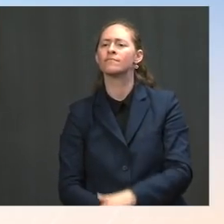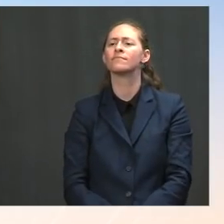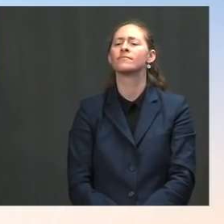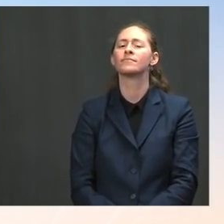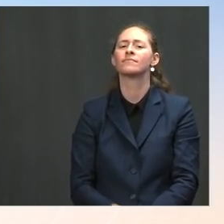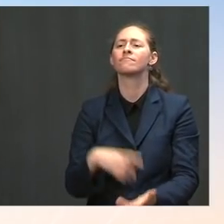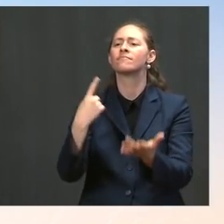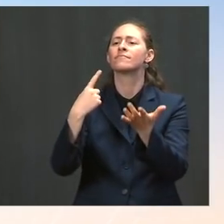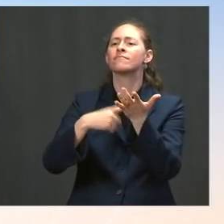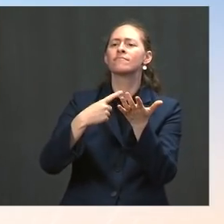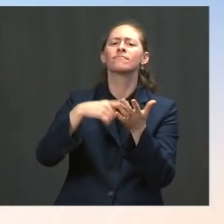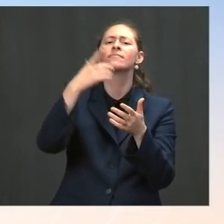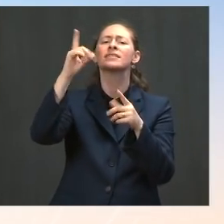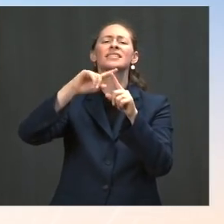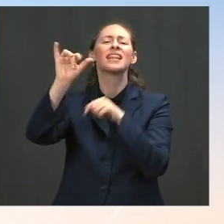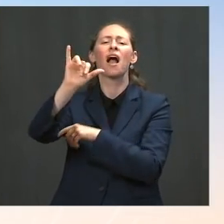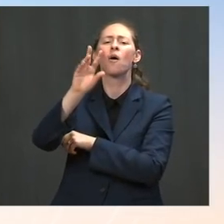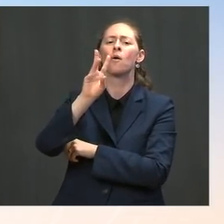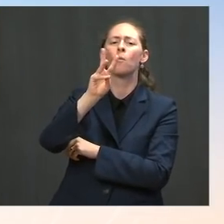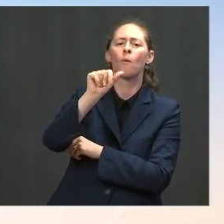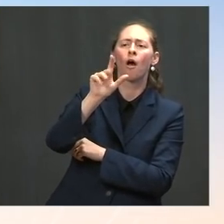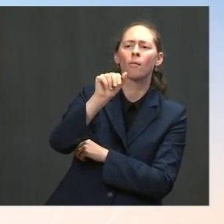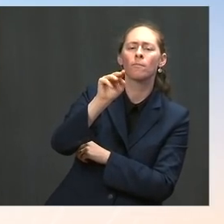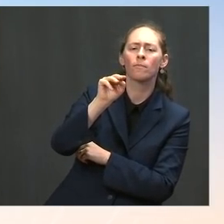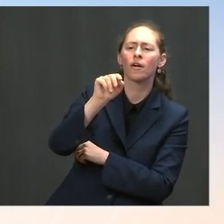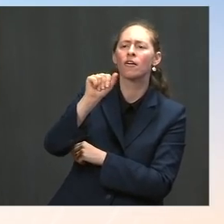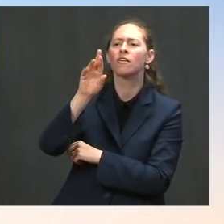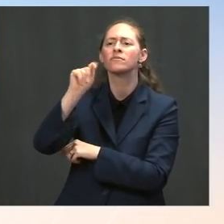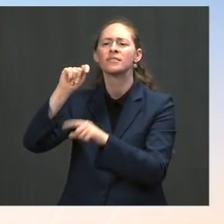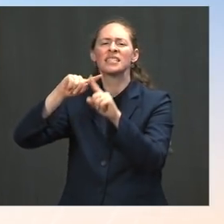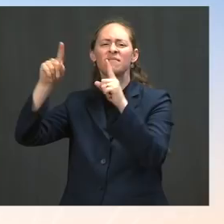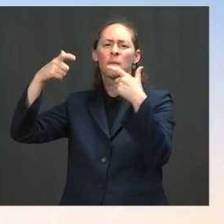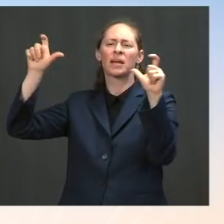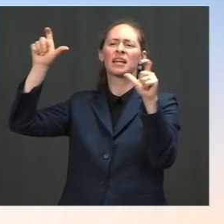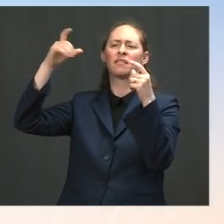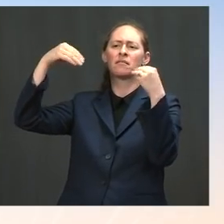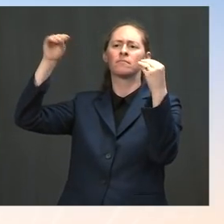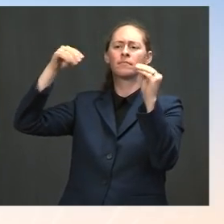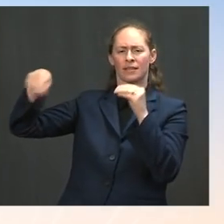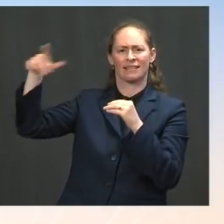which recognizes the need to invest in our national infrastructure and the positive impact